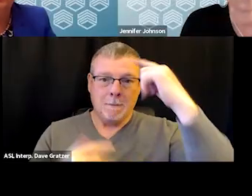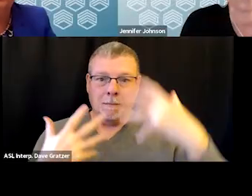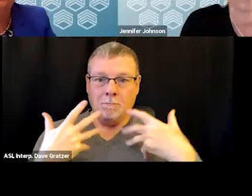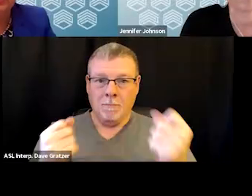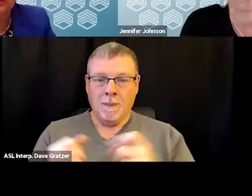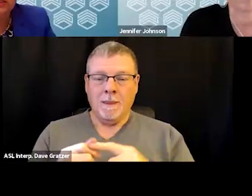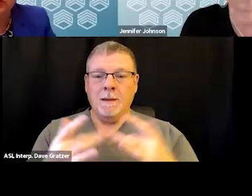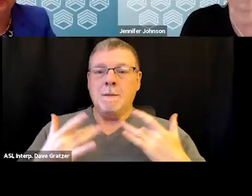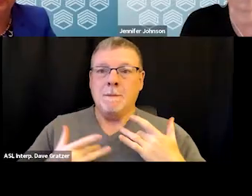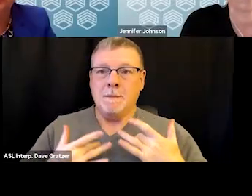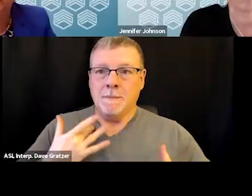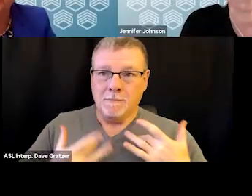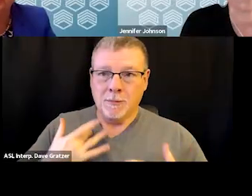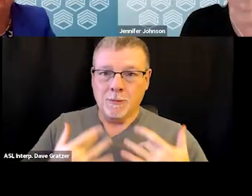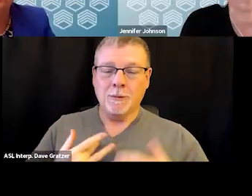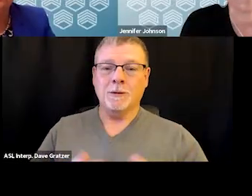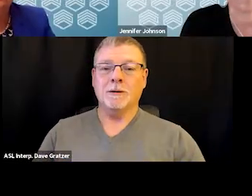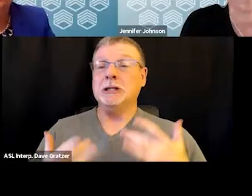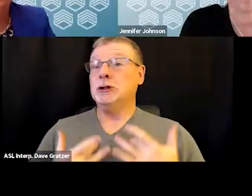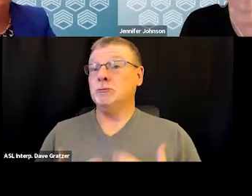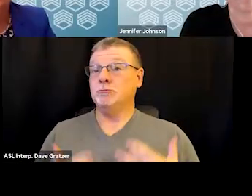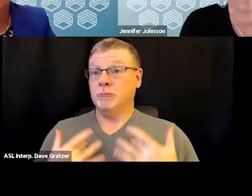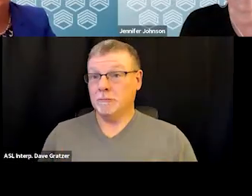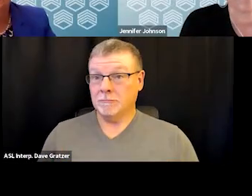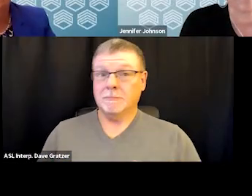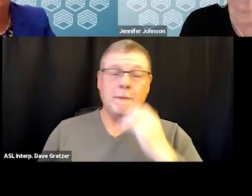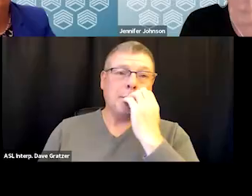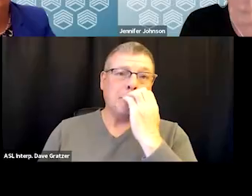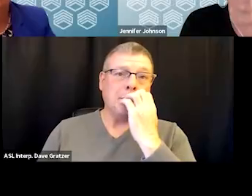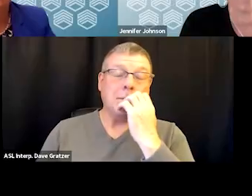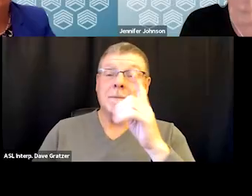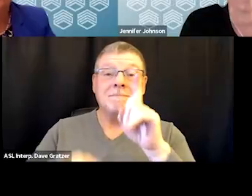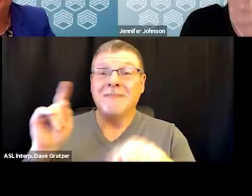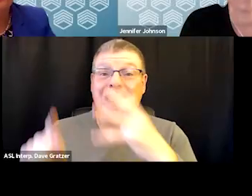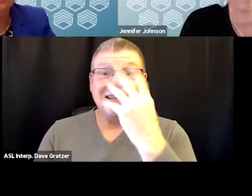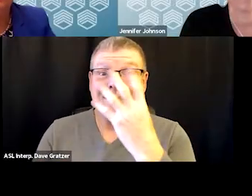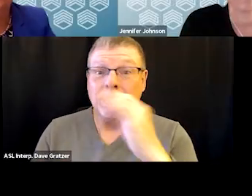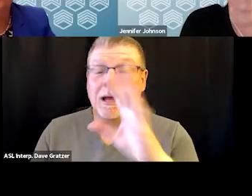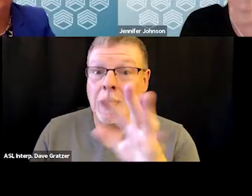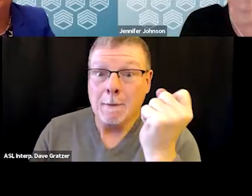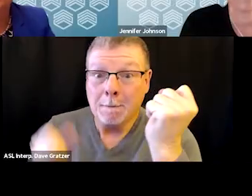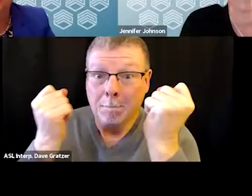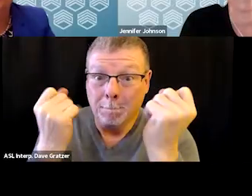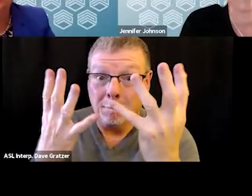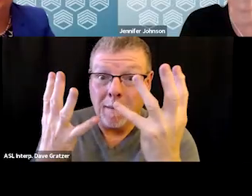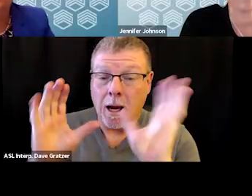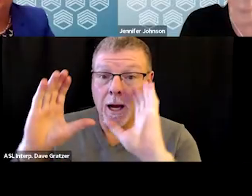bipolar dis- disorder, depression. Insomnia. Many of our people suffer from insomnia.